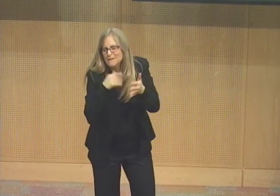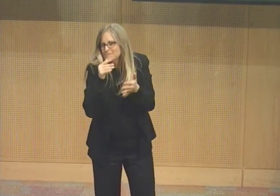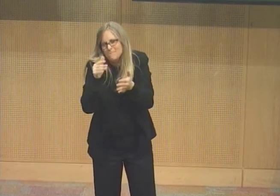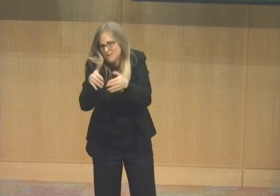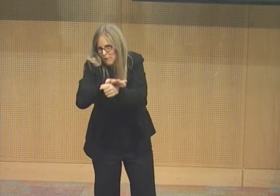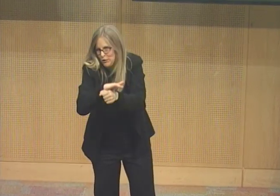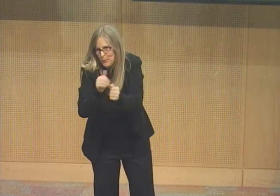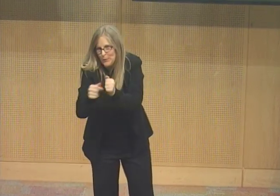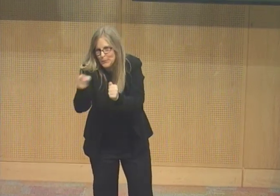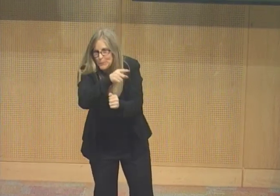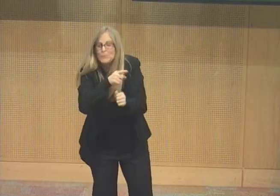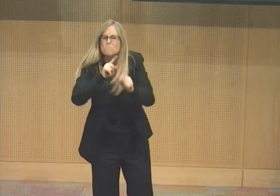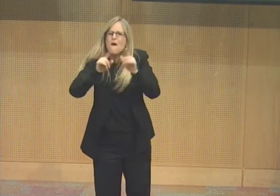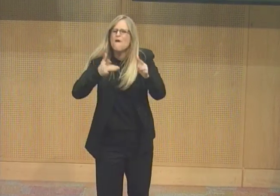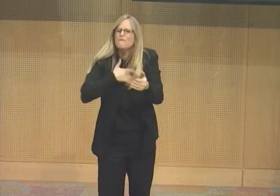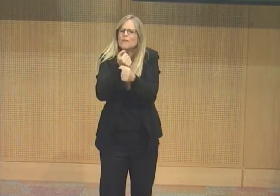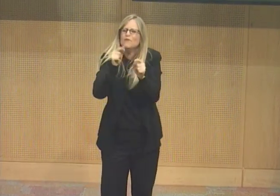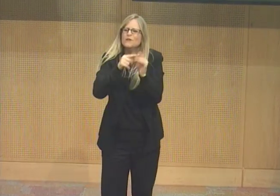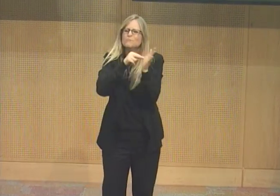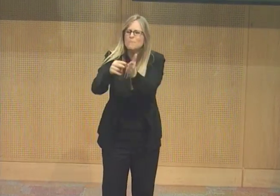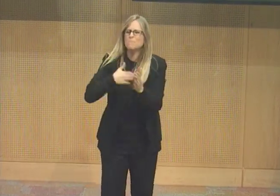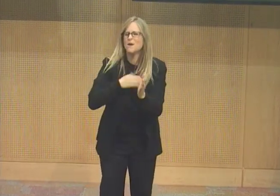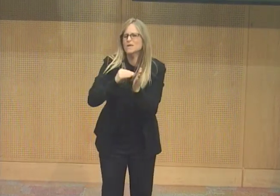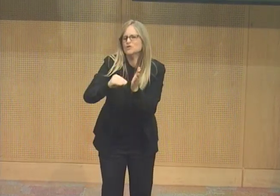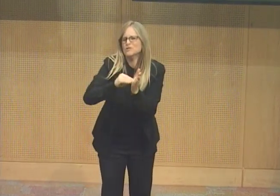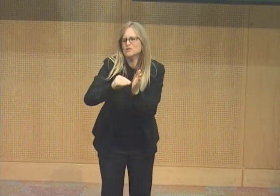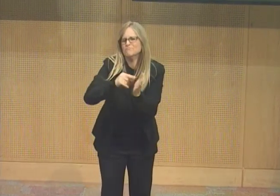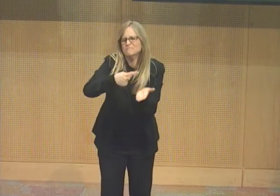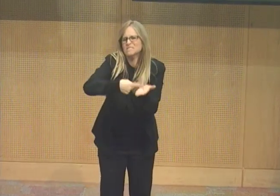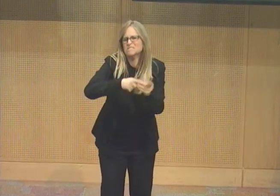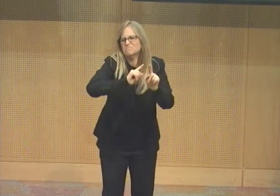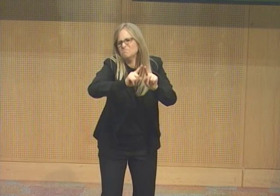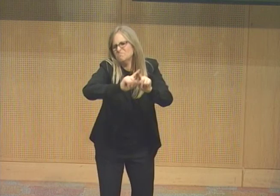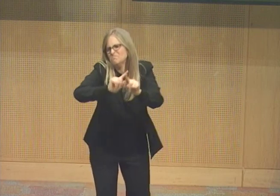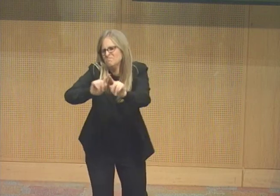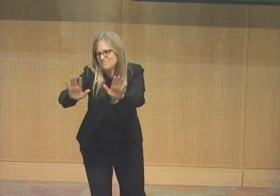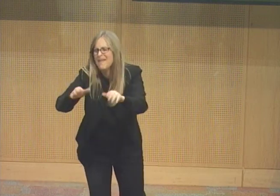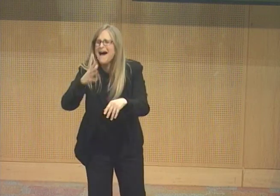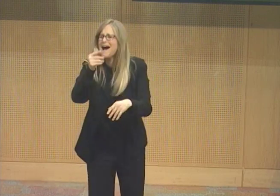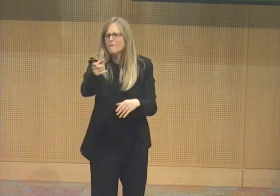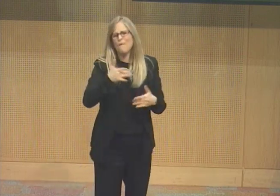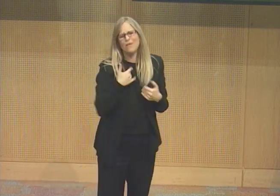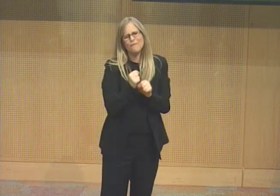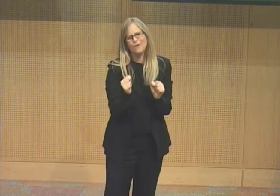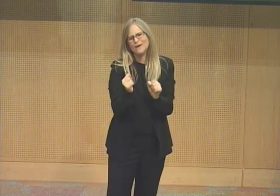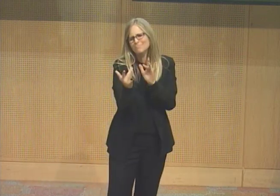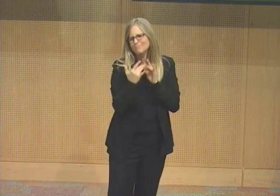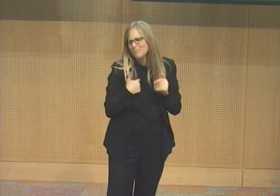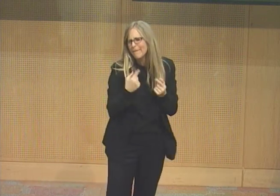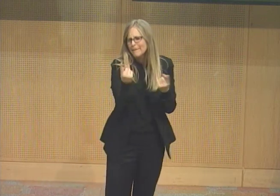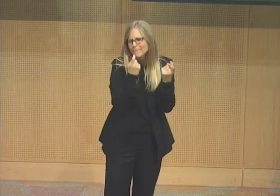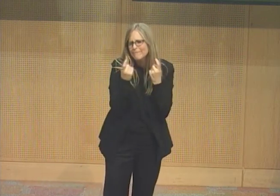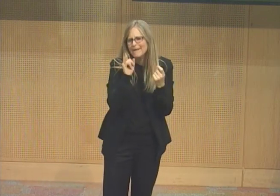I didn't cover all the parts of it. I encourage you to read my dissertation and discuss it.